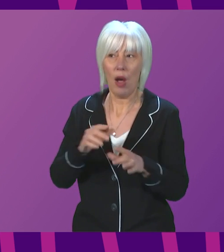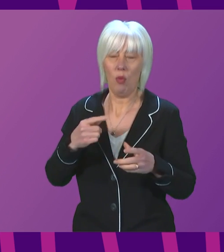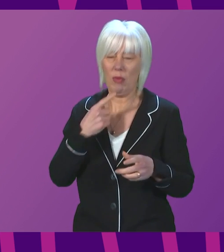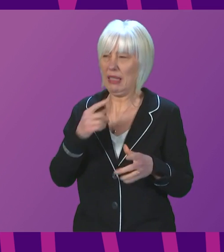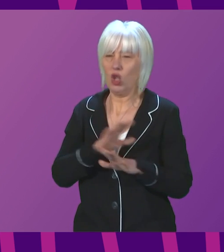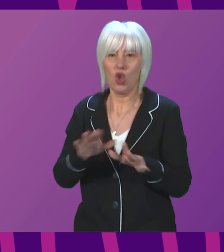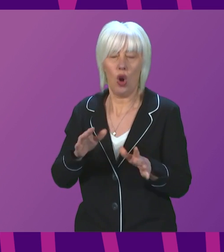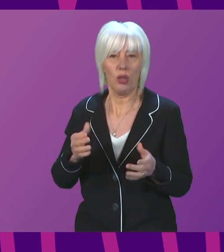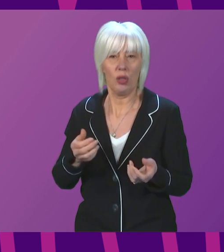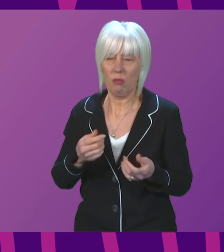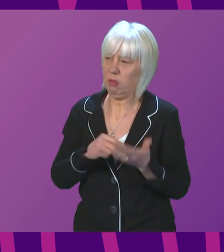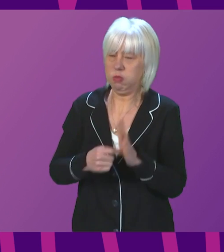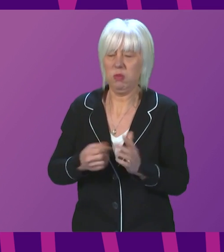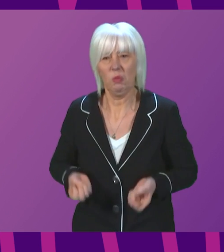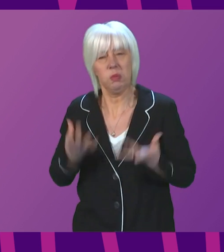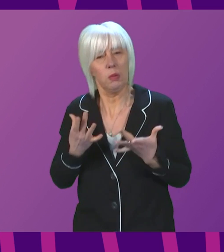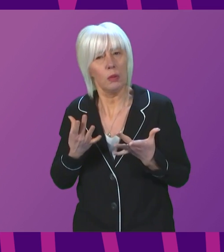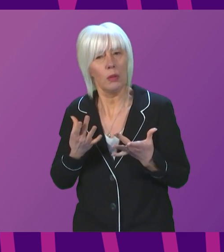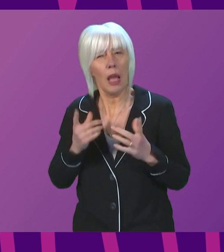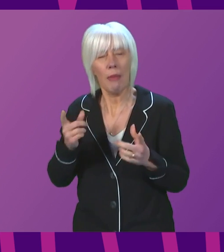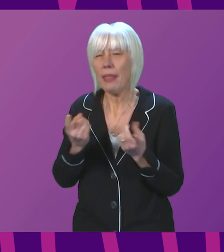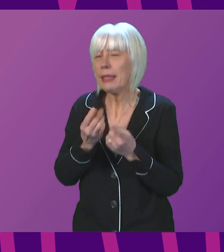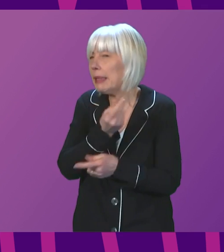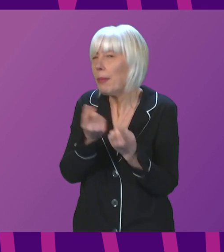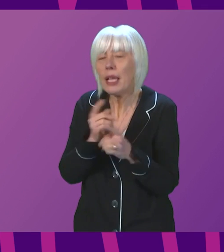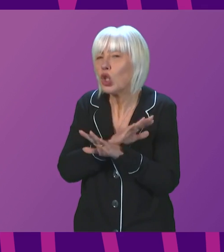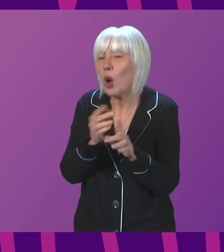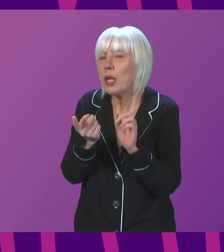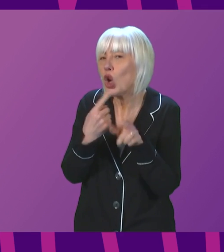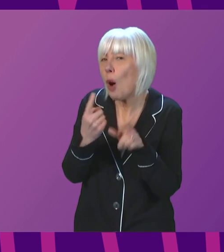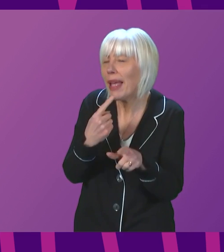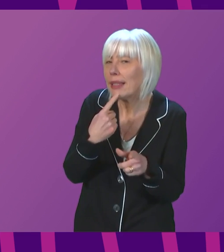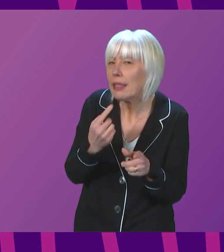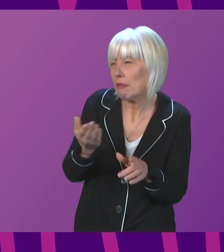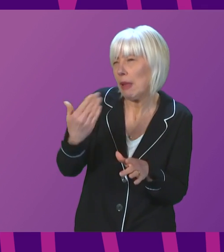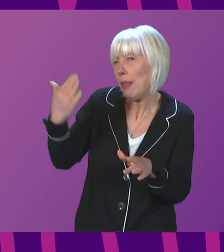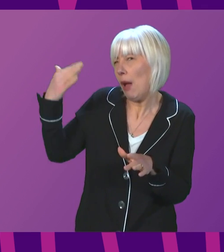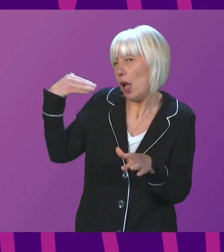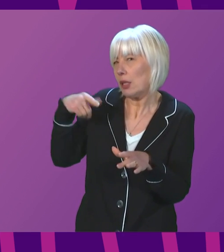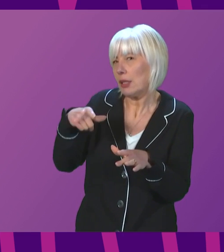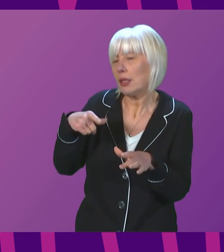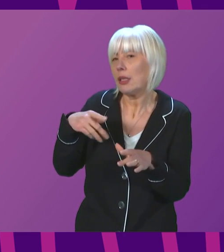It is the case that there are things that went uncommented on in past years that are now called out.